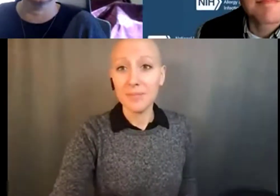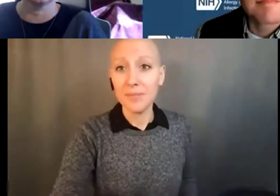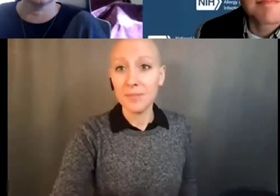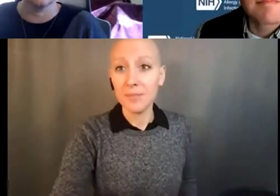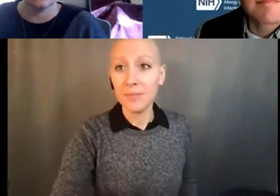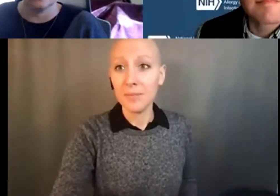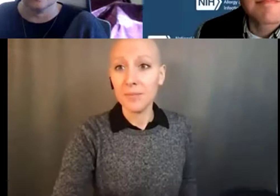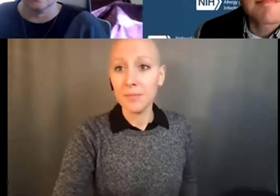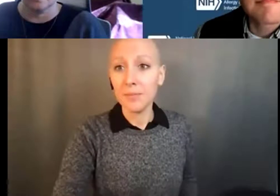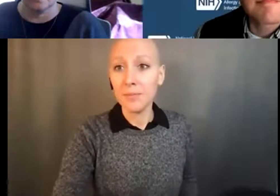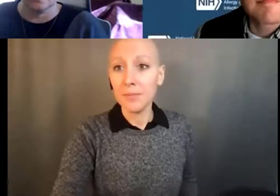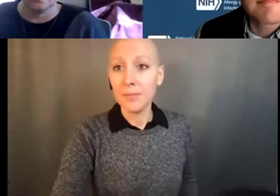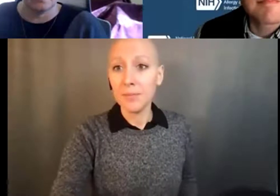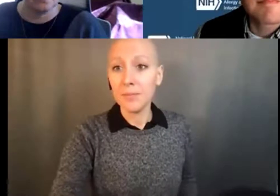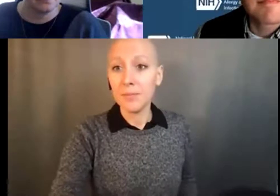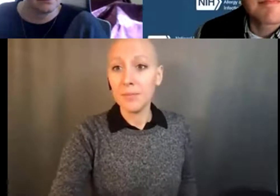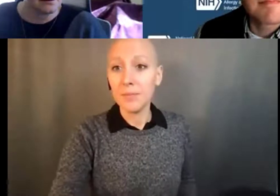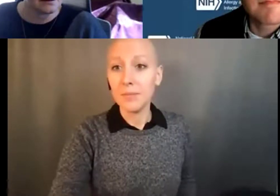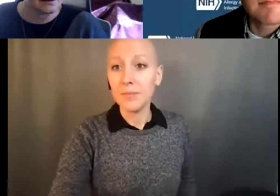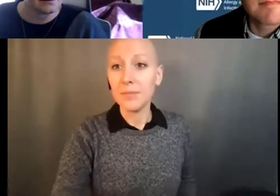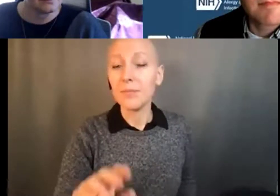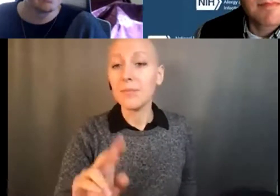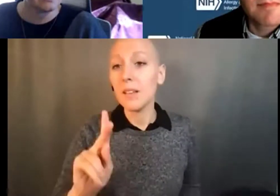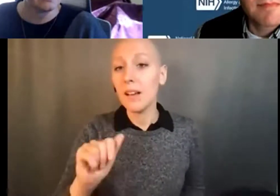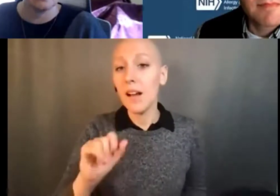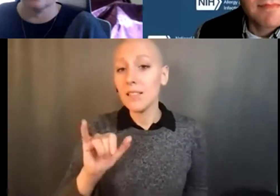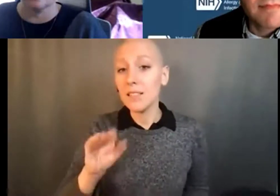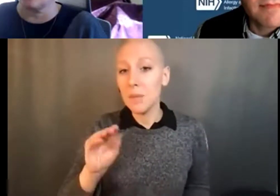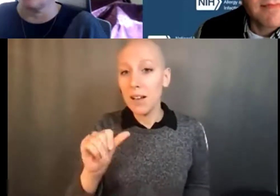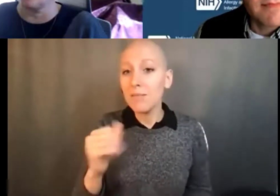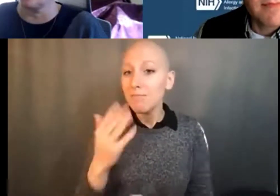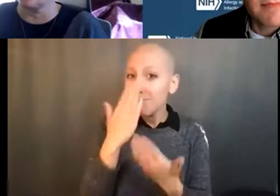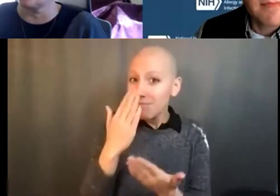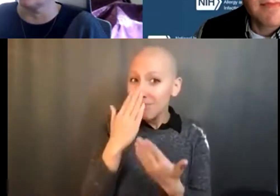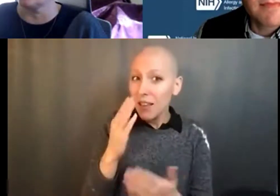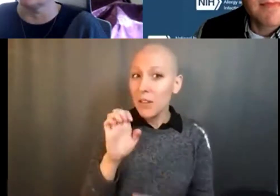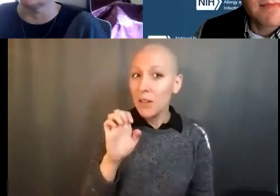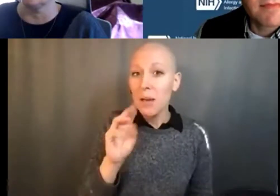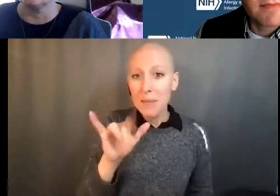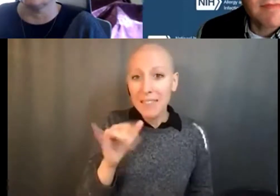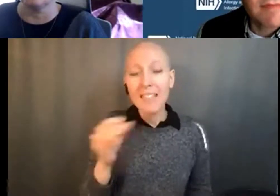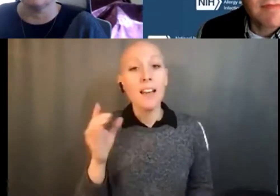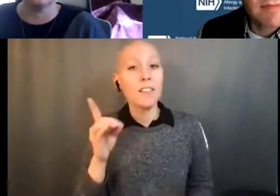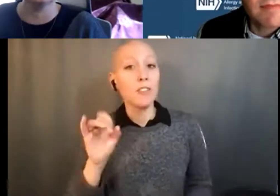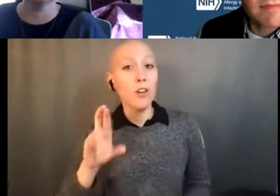Kasima Garst: Thank you, Emily. And thank you, Dr. McGugan. We have about 10 minutes